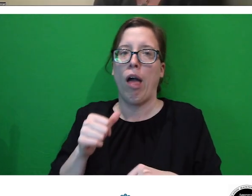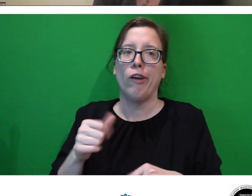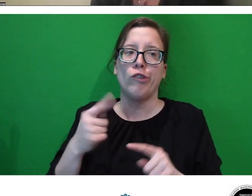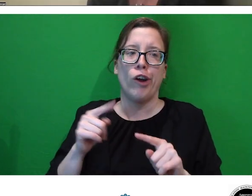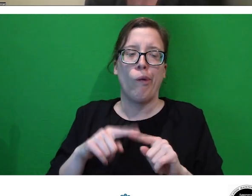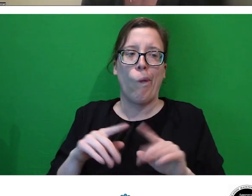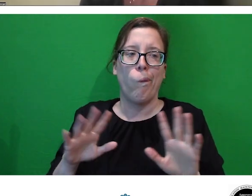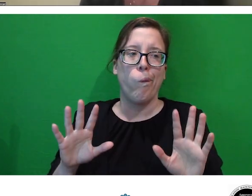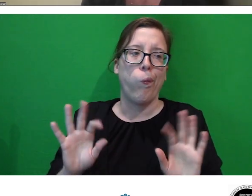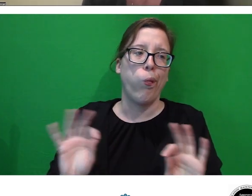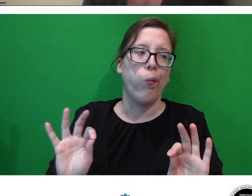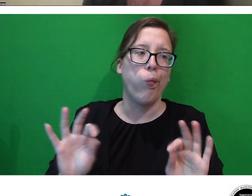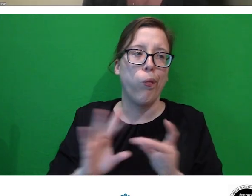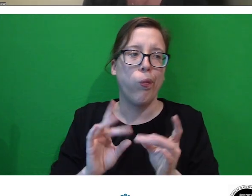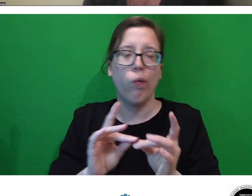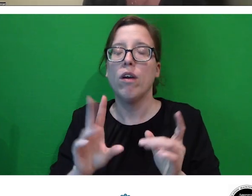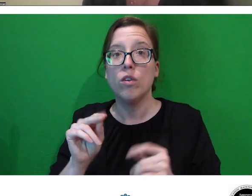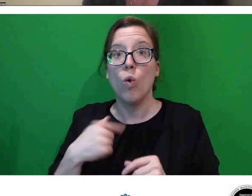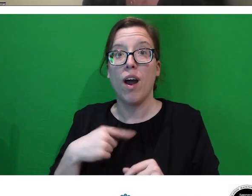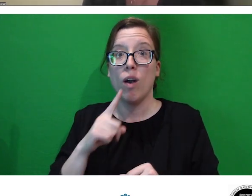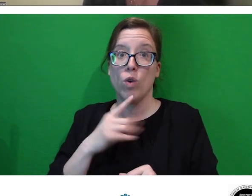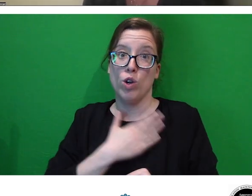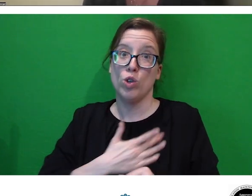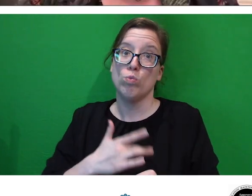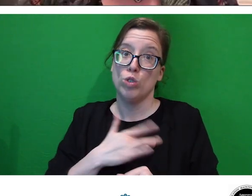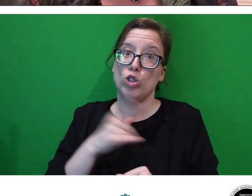Heidi: Yeah, of course. Susan: One more time, folks, I'm not